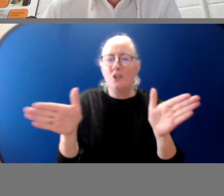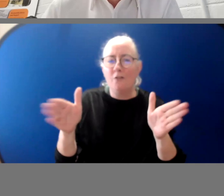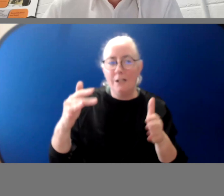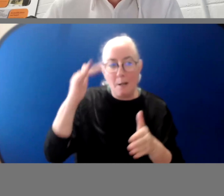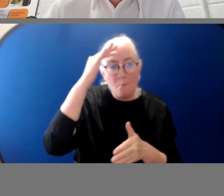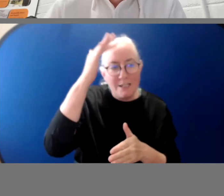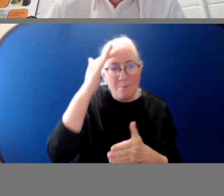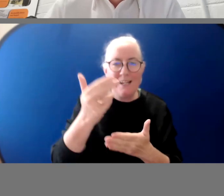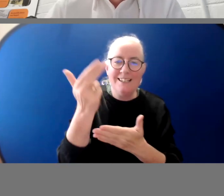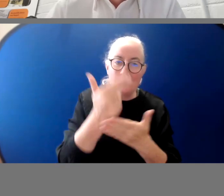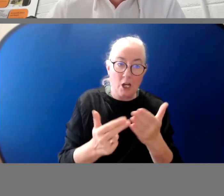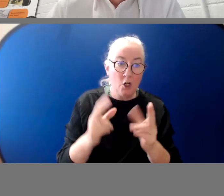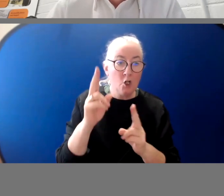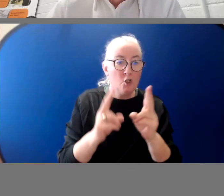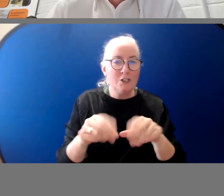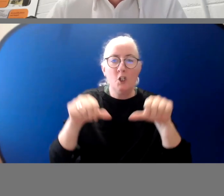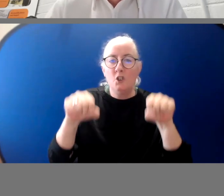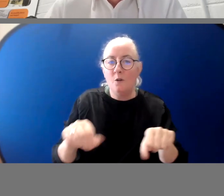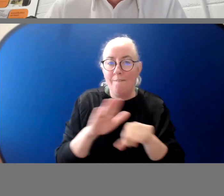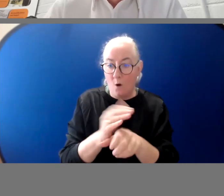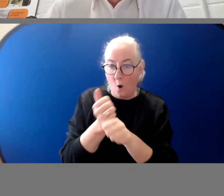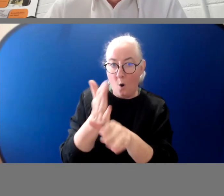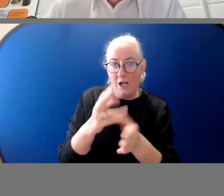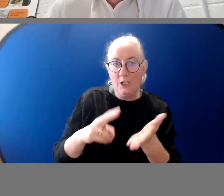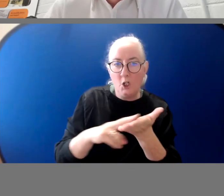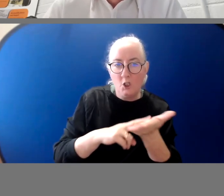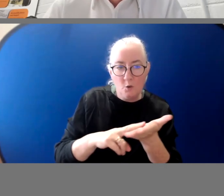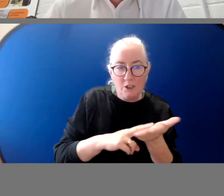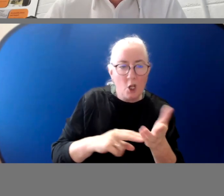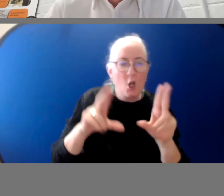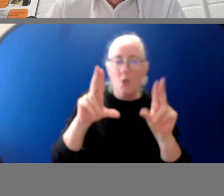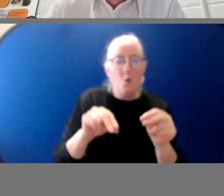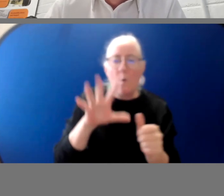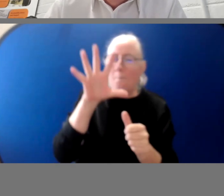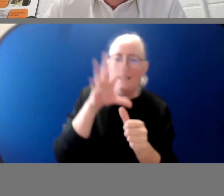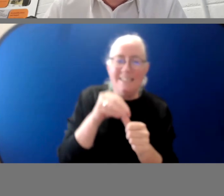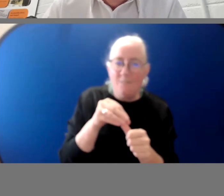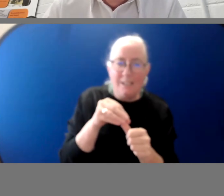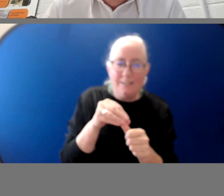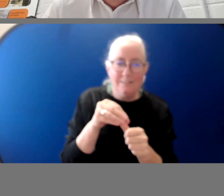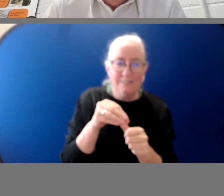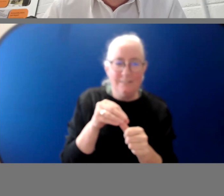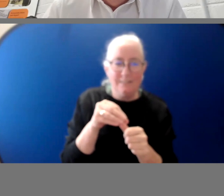doors should be suitable for all to use there's no specific so I suppose one thing to watch out